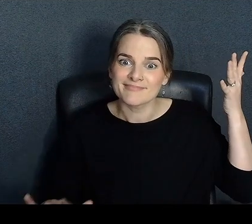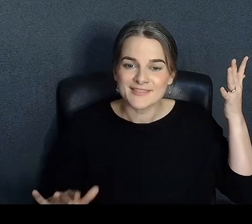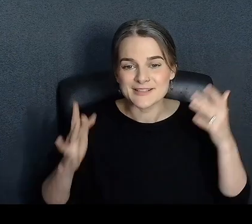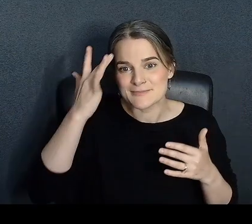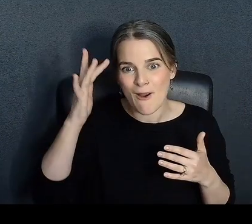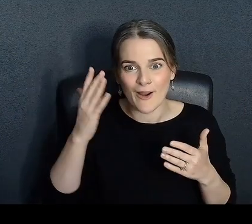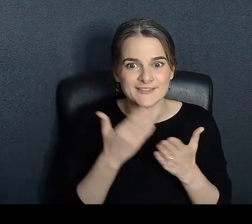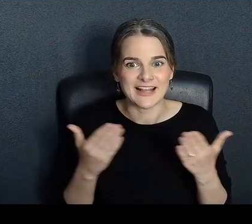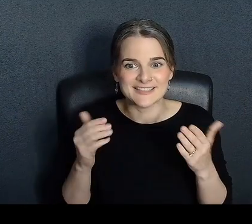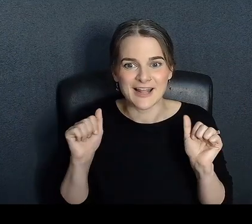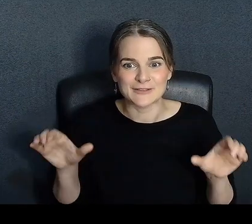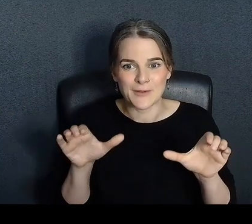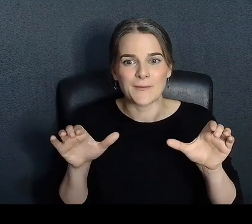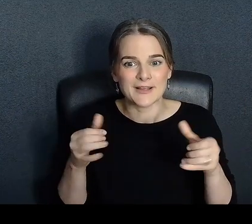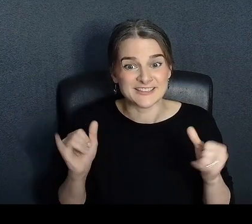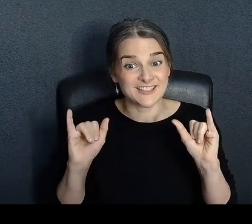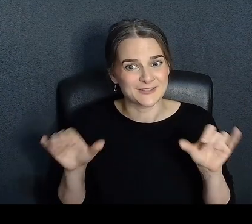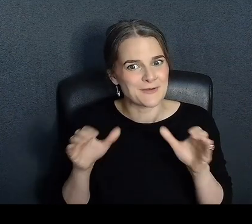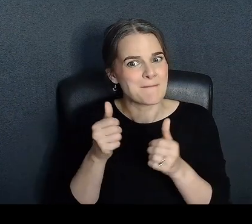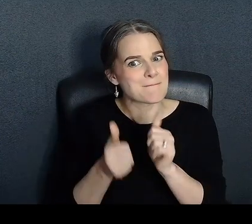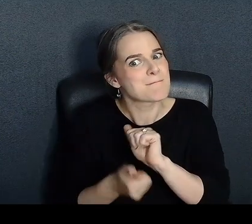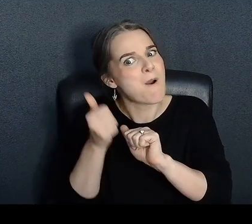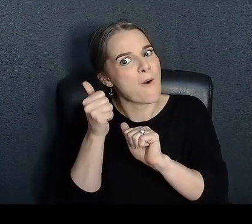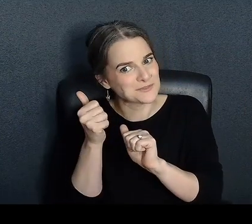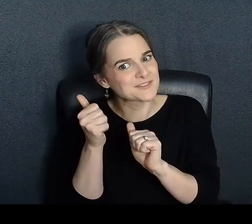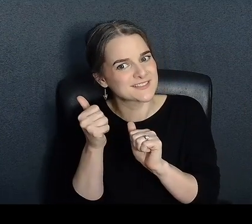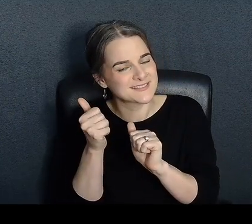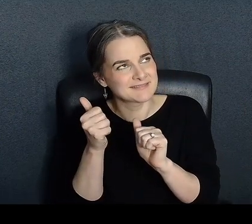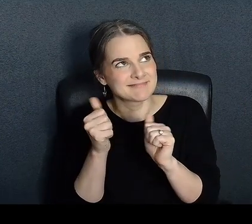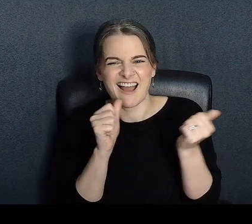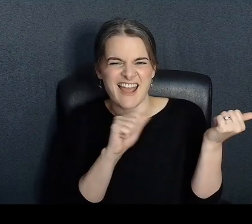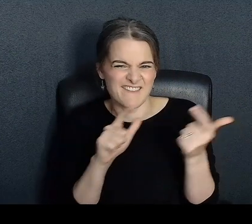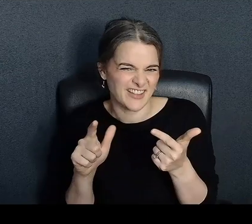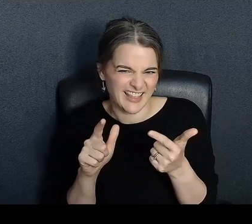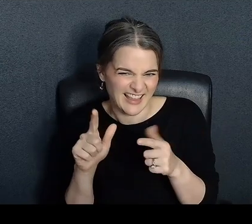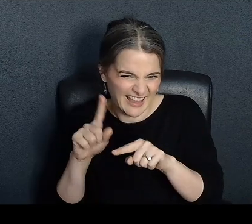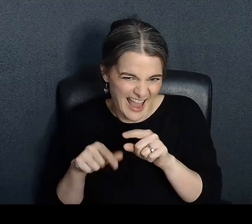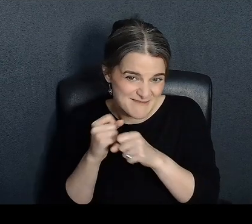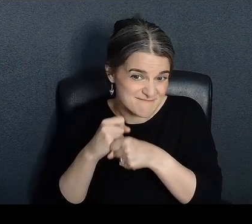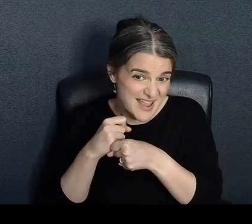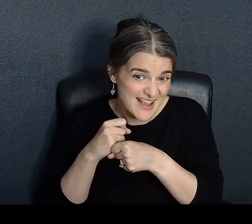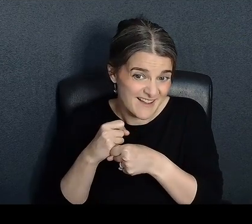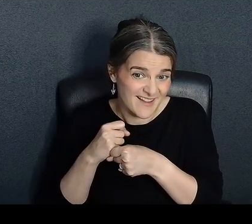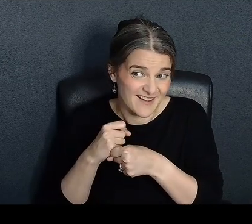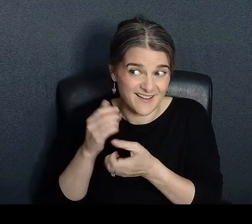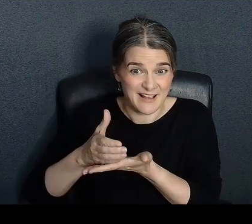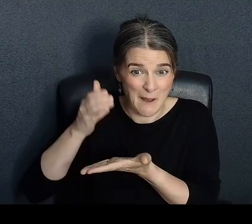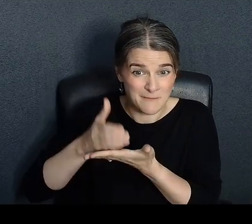And I put most because they can't do everything. They can't make you a cup of coffee. Or can they? I think they might.